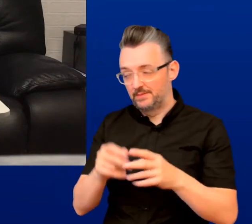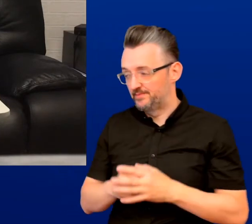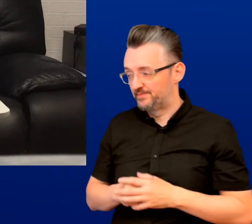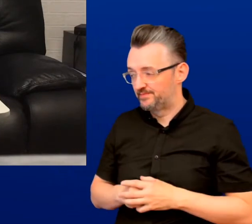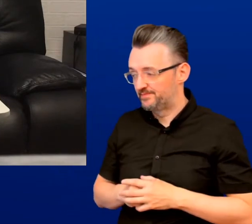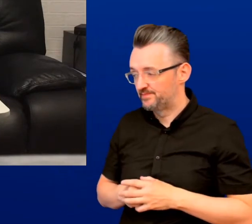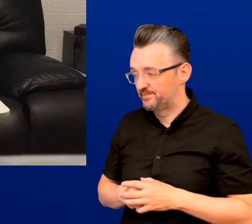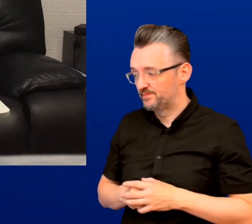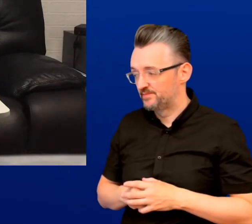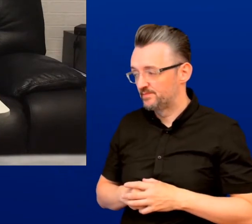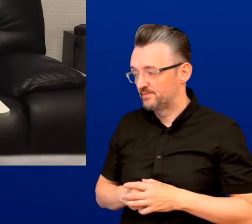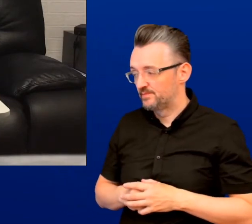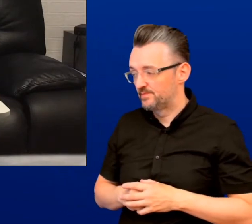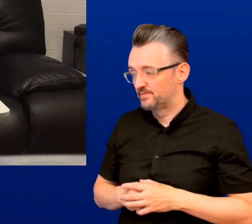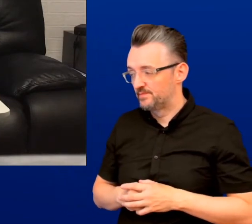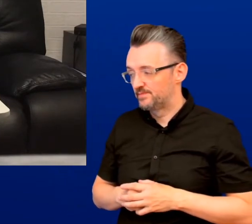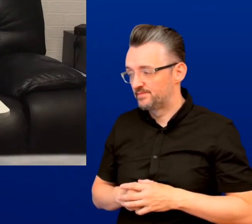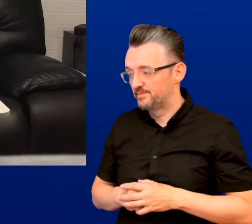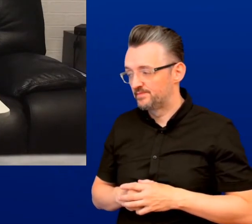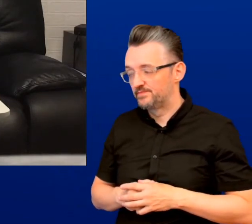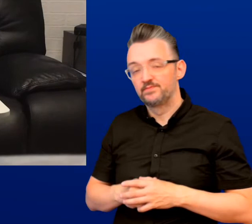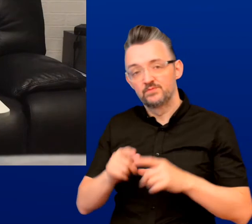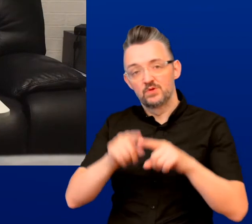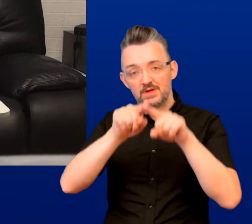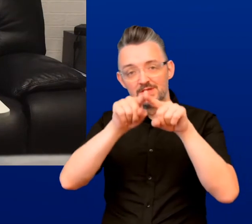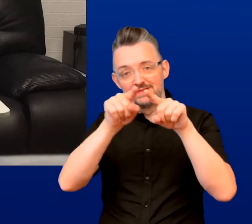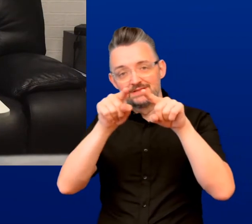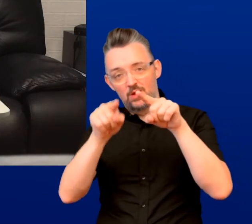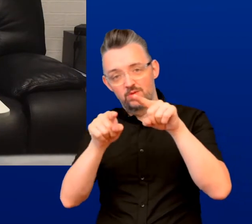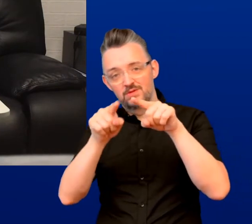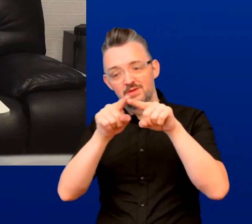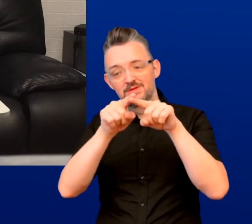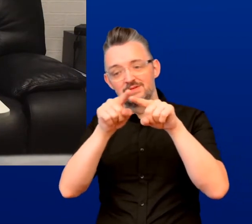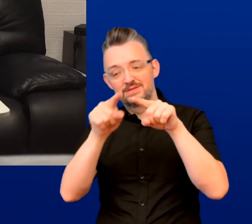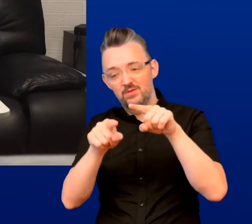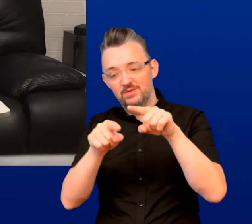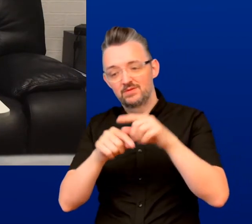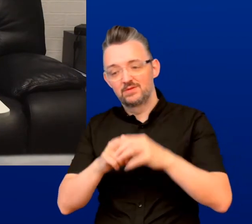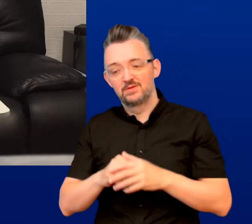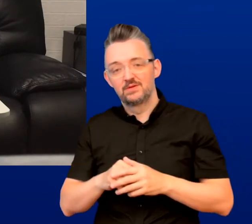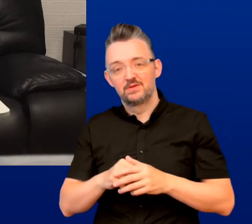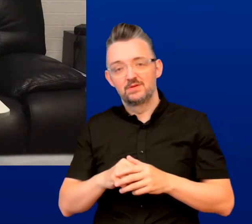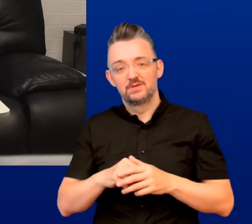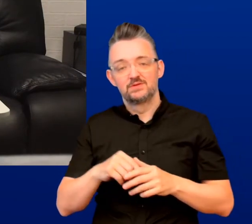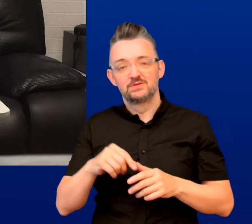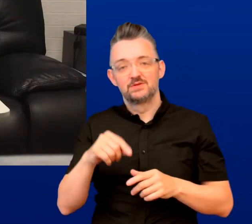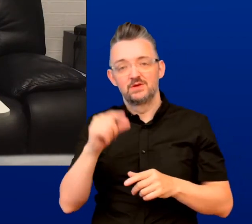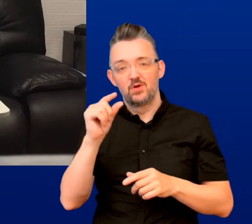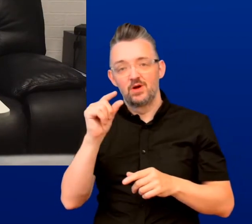be able to see what I mean. It's going down the curve for the bowl. See there, it's a bit short of the curve so you're going to put paper,